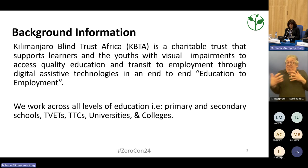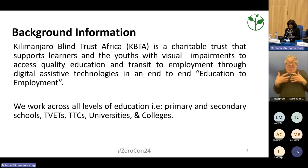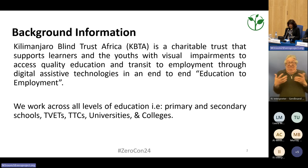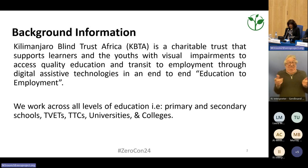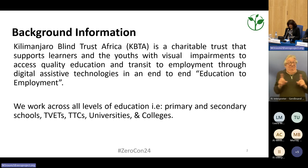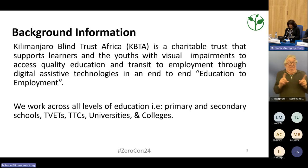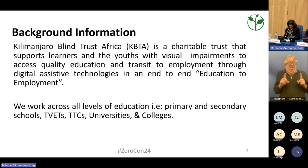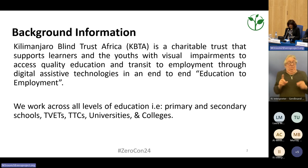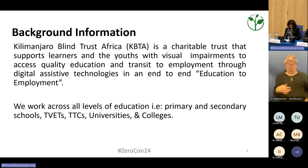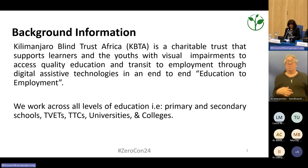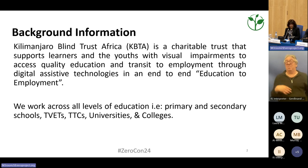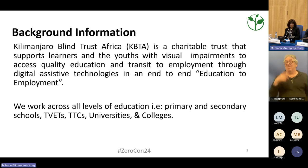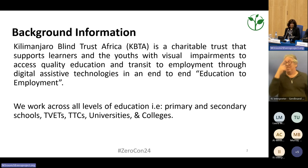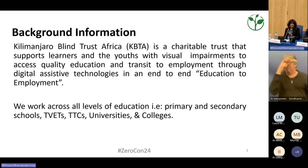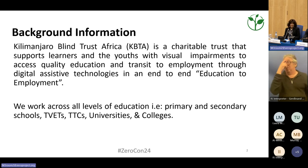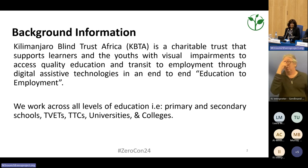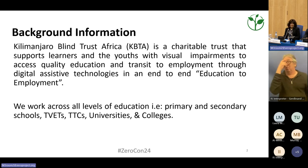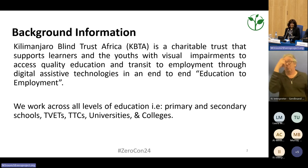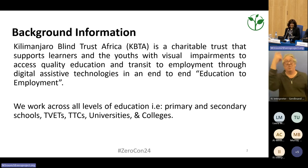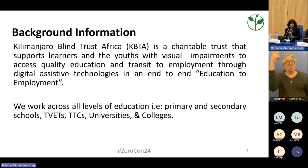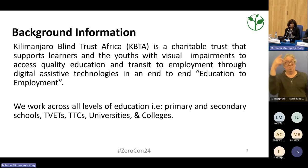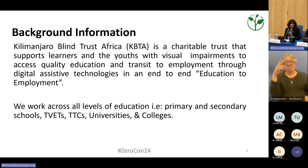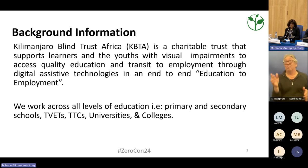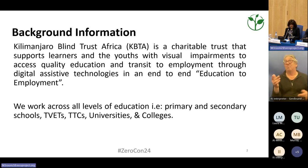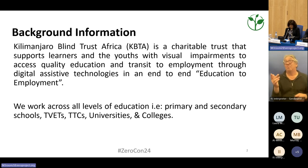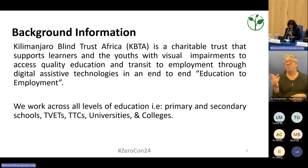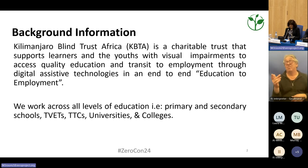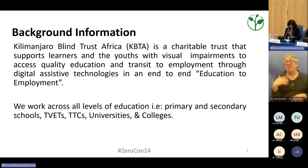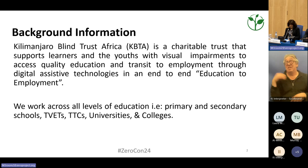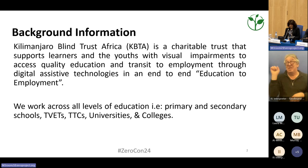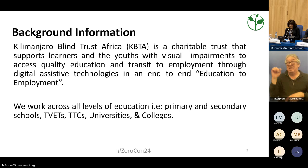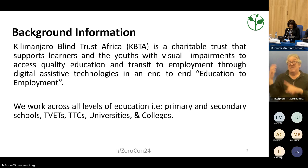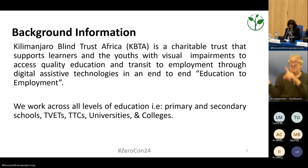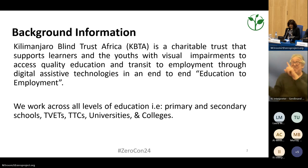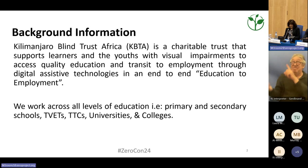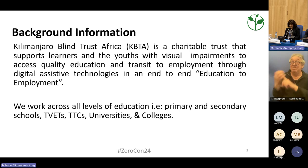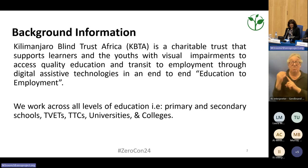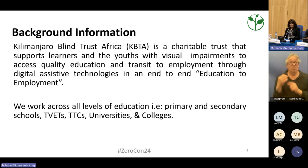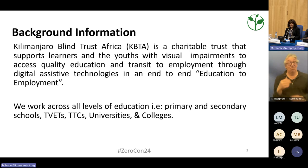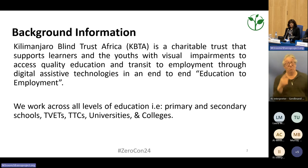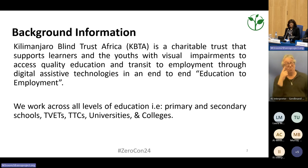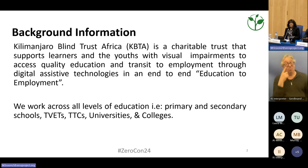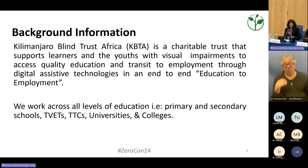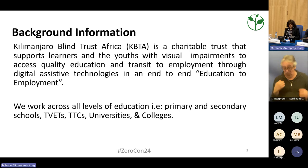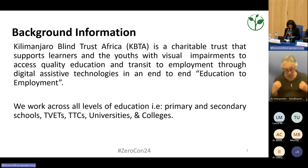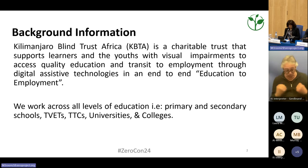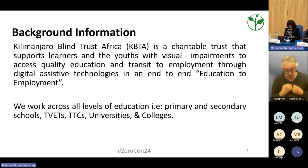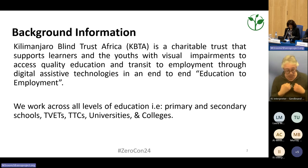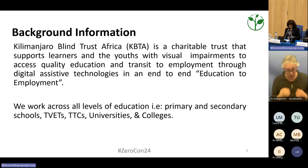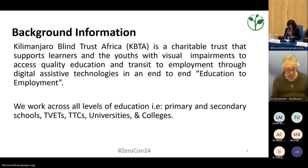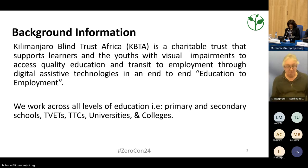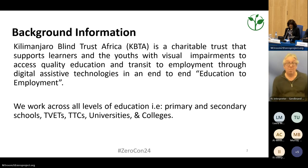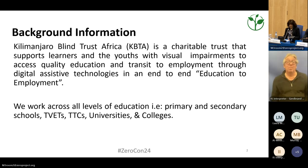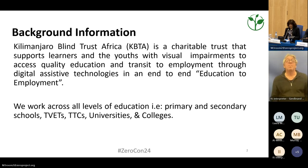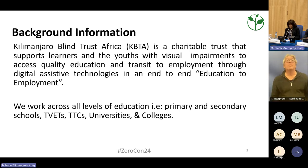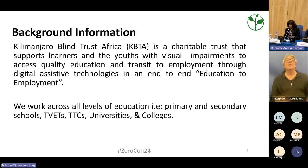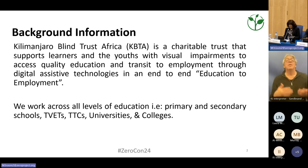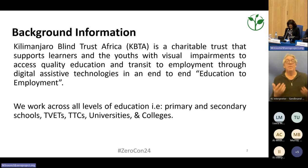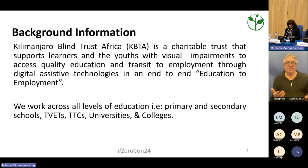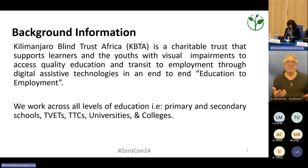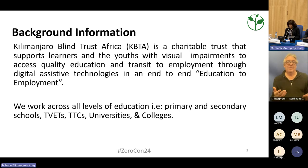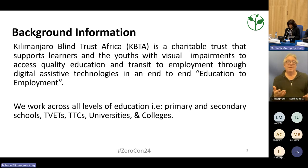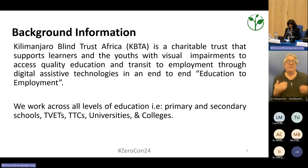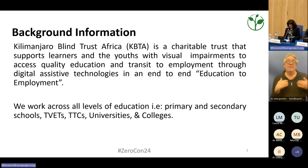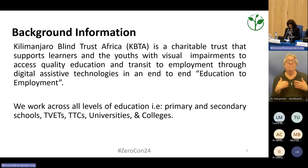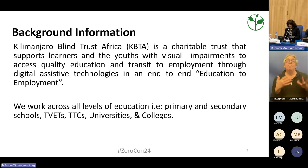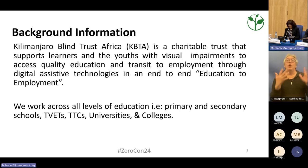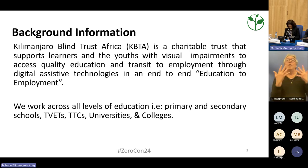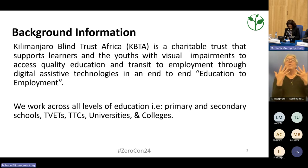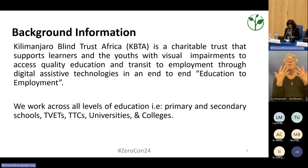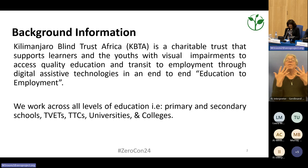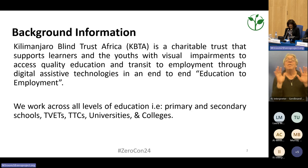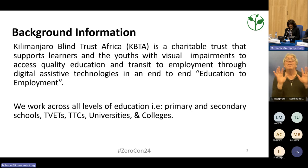seem very far from being able to be reached. About 10,000 children and youth without sight have